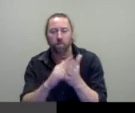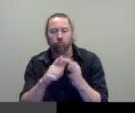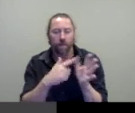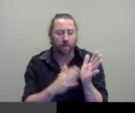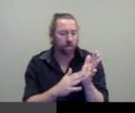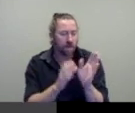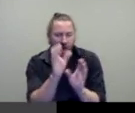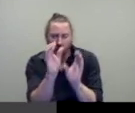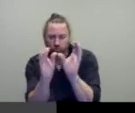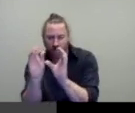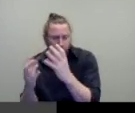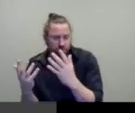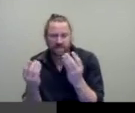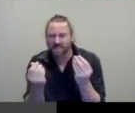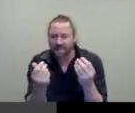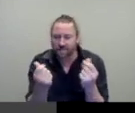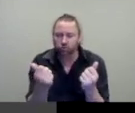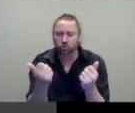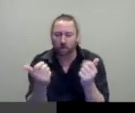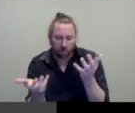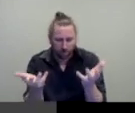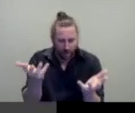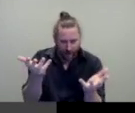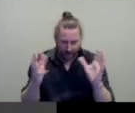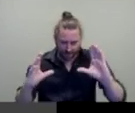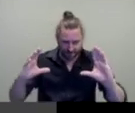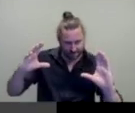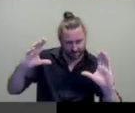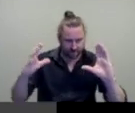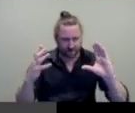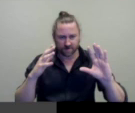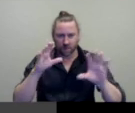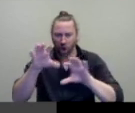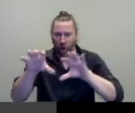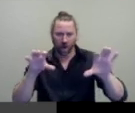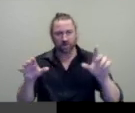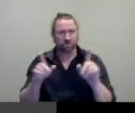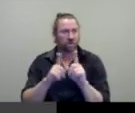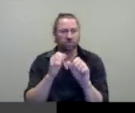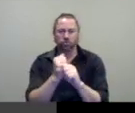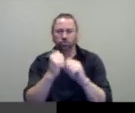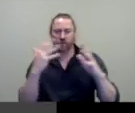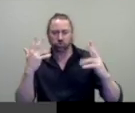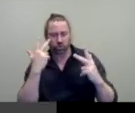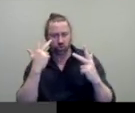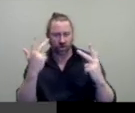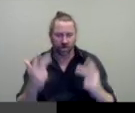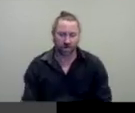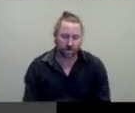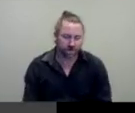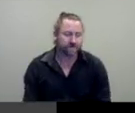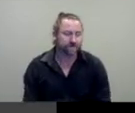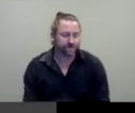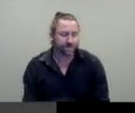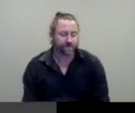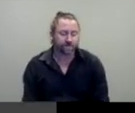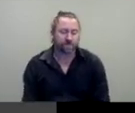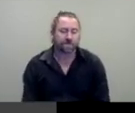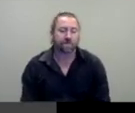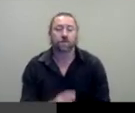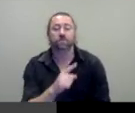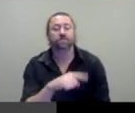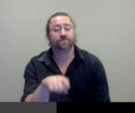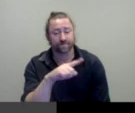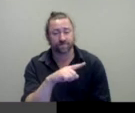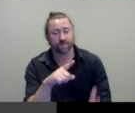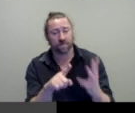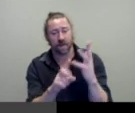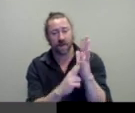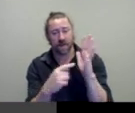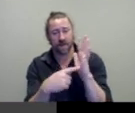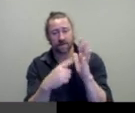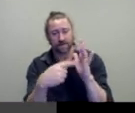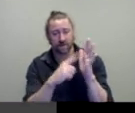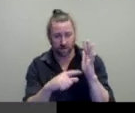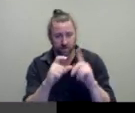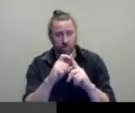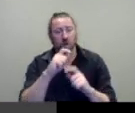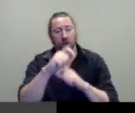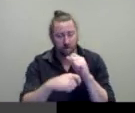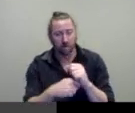arrangement texture balance location and gesture so in this context untitled is now an established